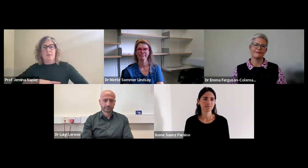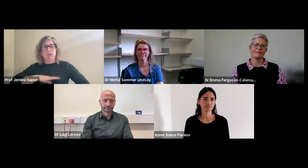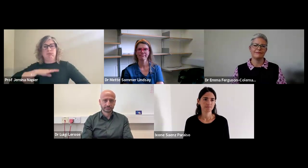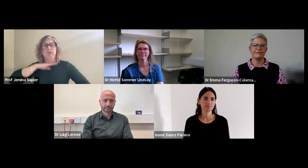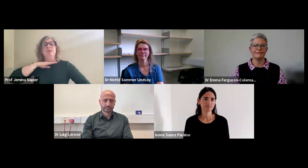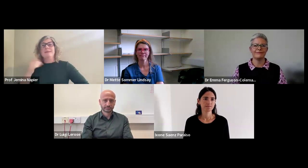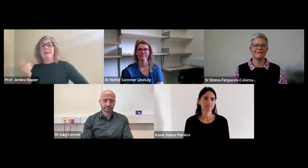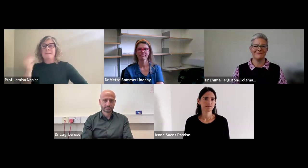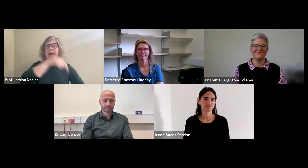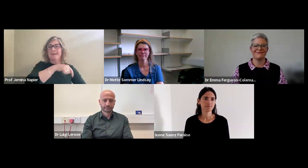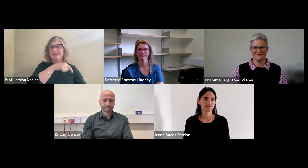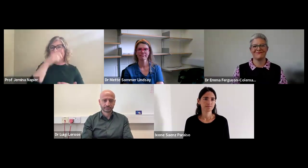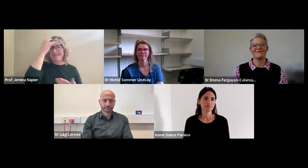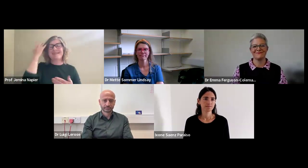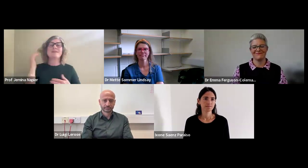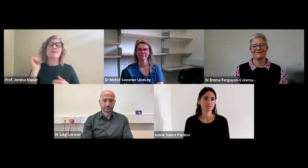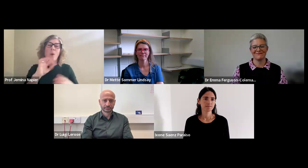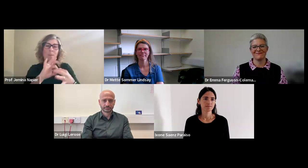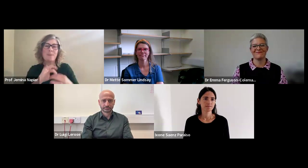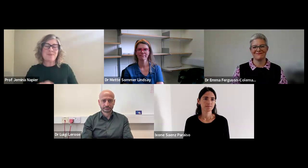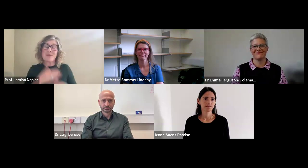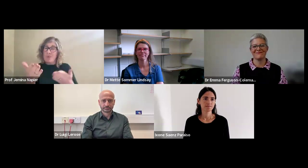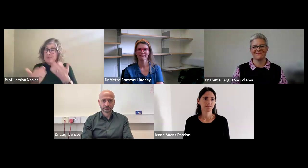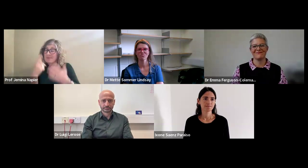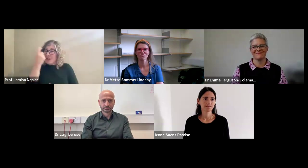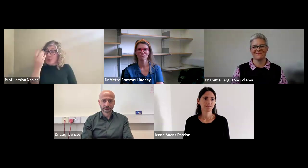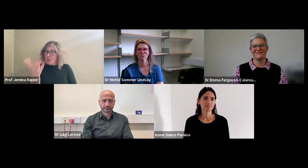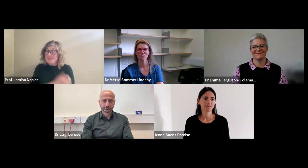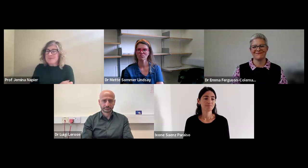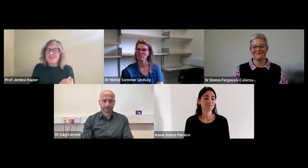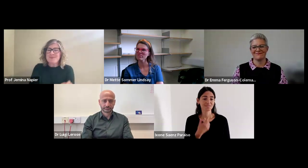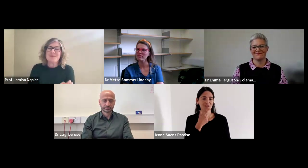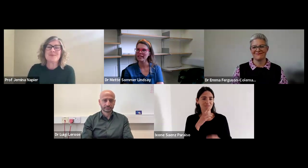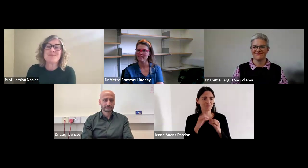and mix and mingle with one another, get their fill before they come back to their home. Ixone.